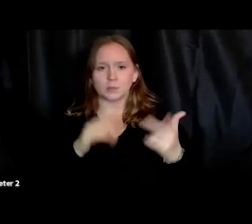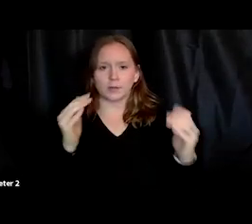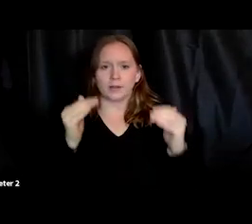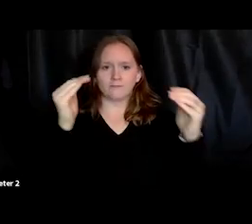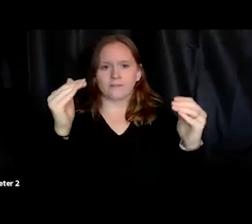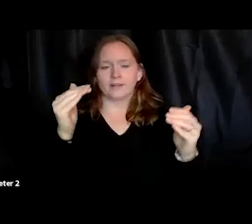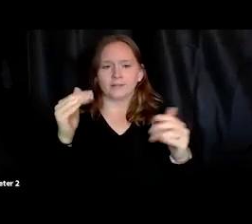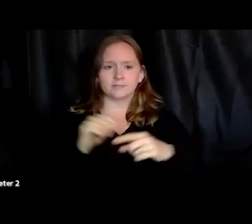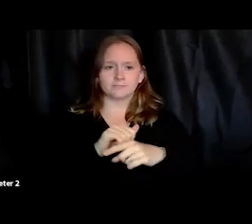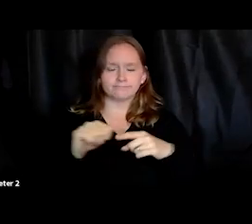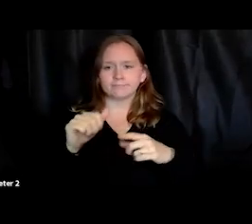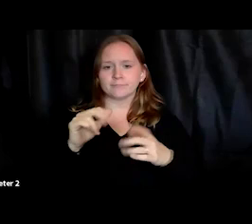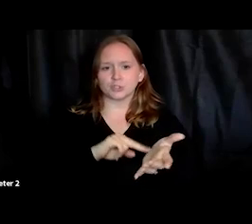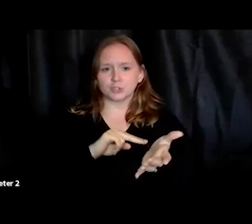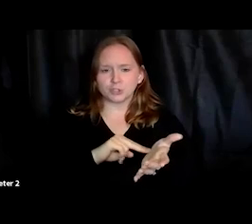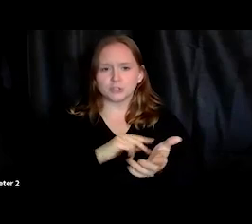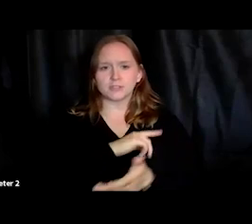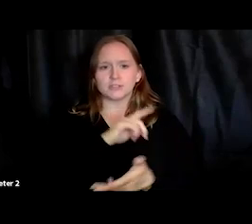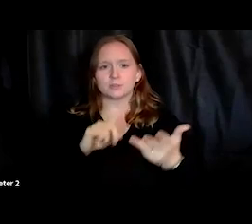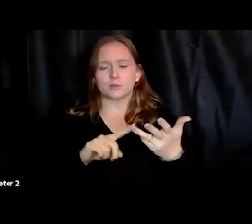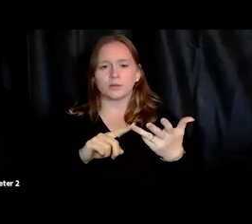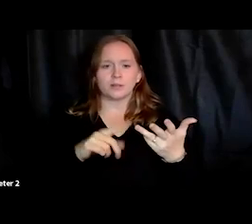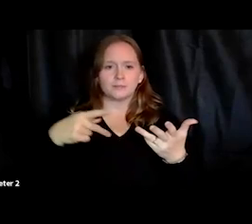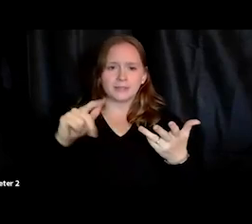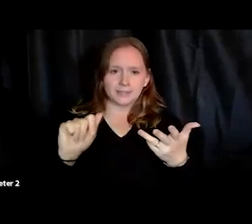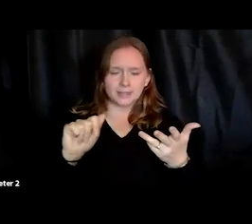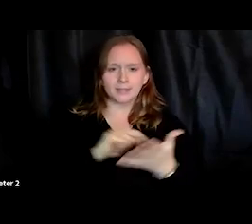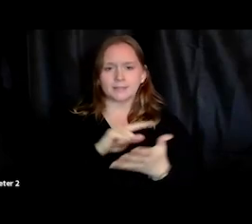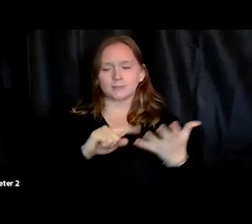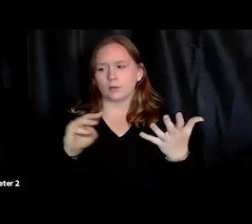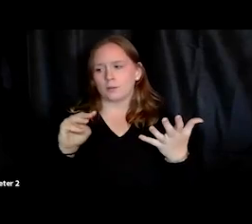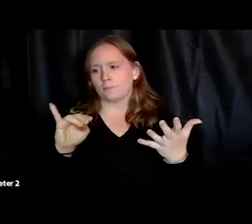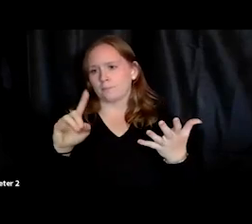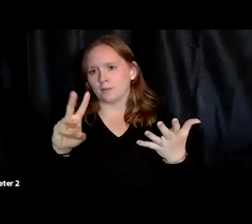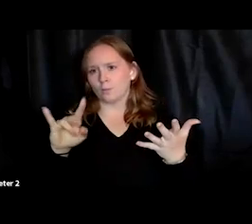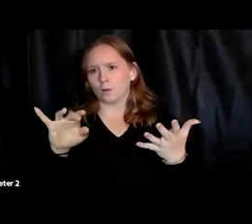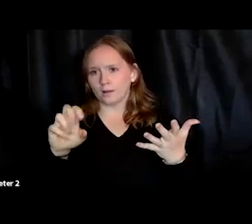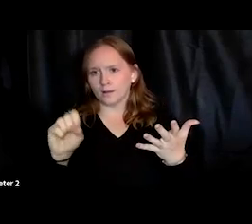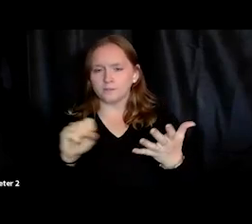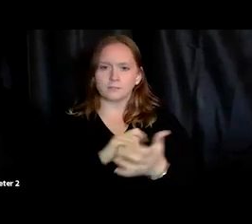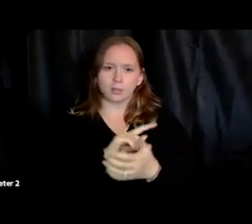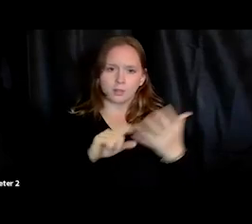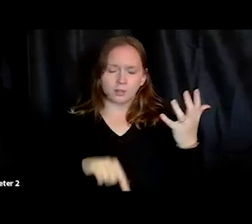some types of pathologists, midwives. So Social Security has a very specific list